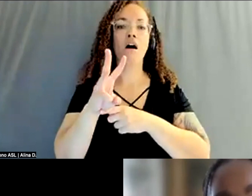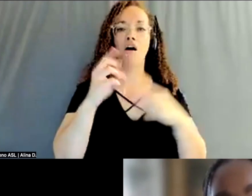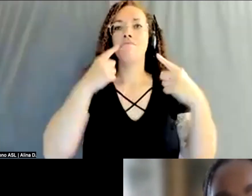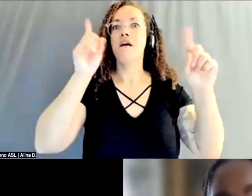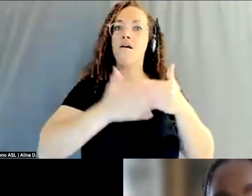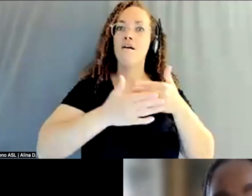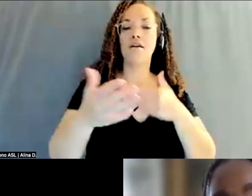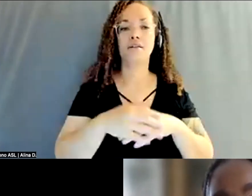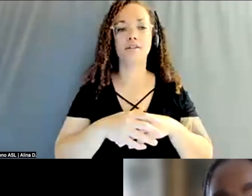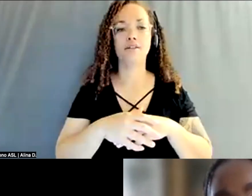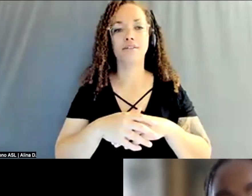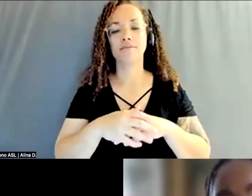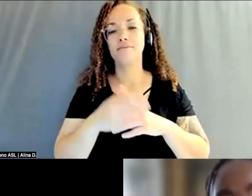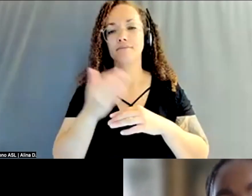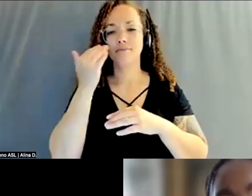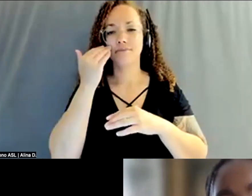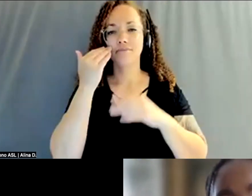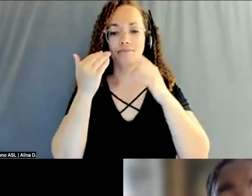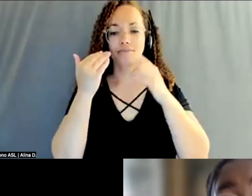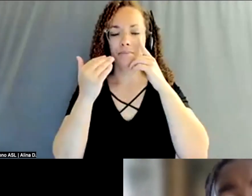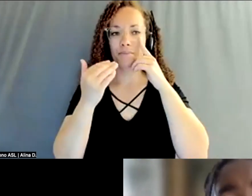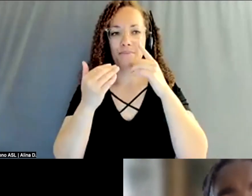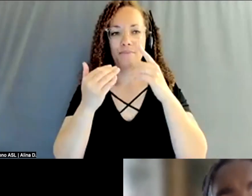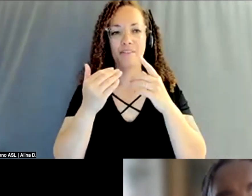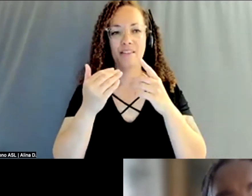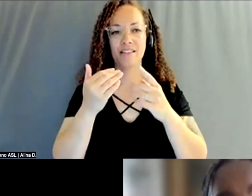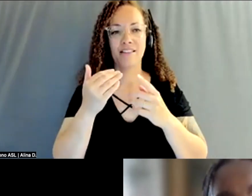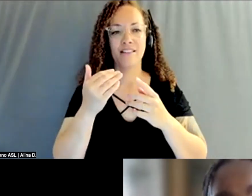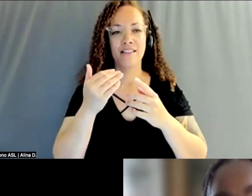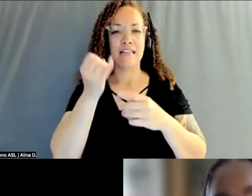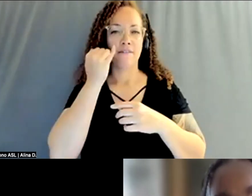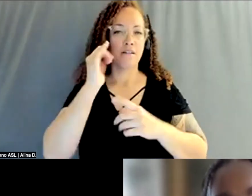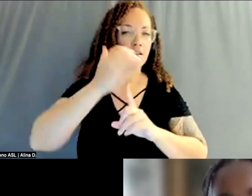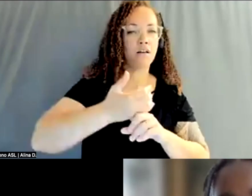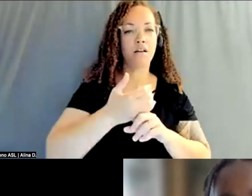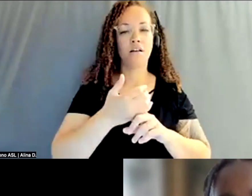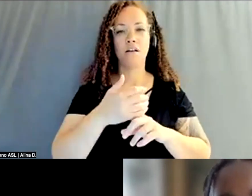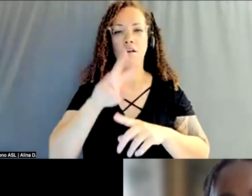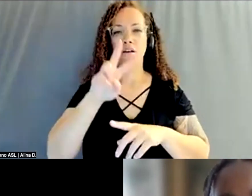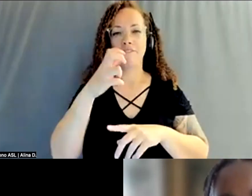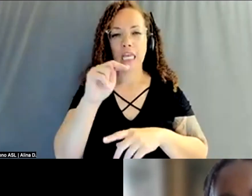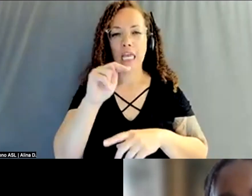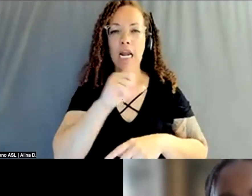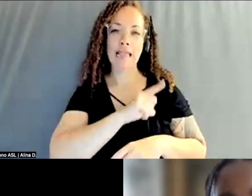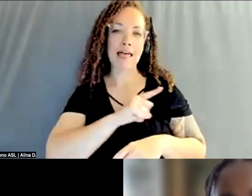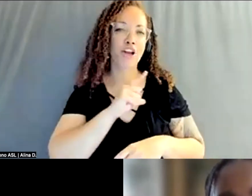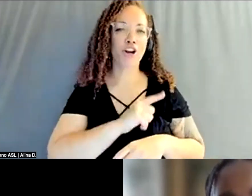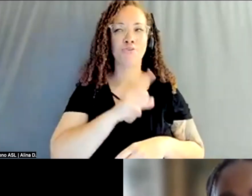you wore vegan leather, which is actually really plastic, things will be better, you know, and